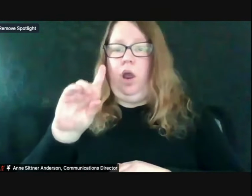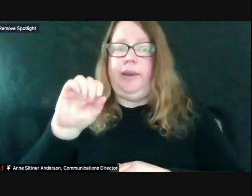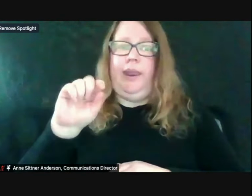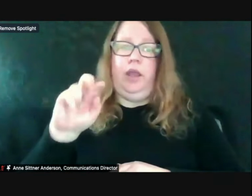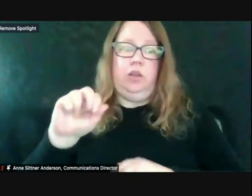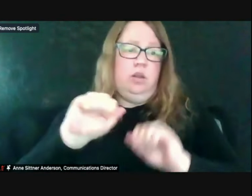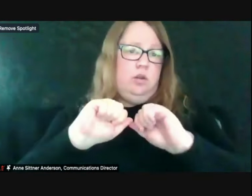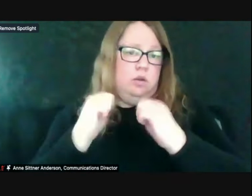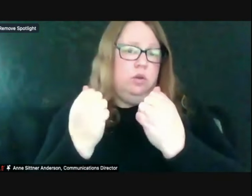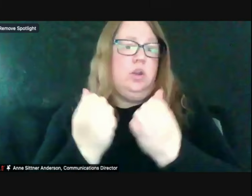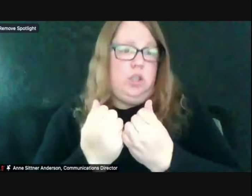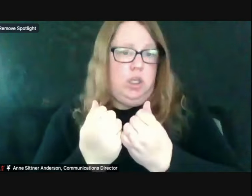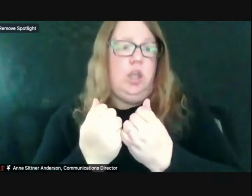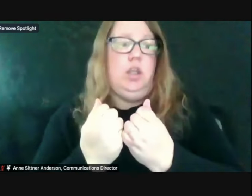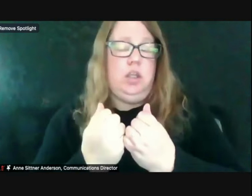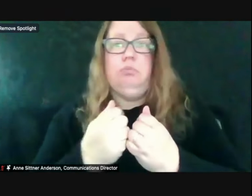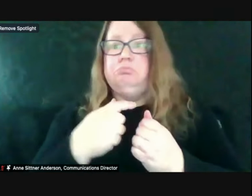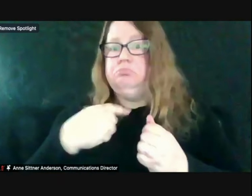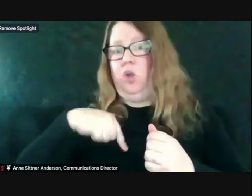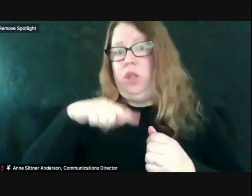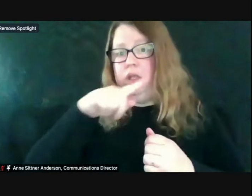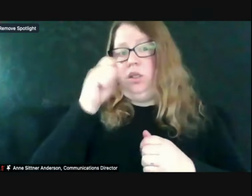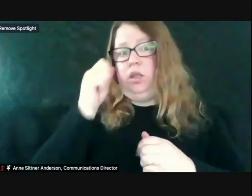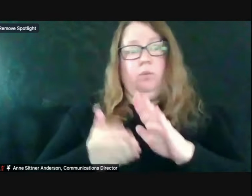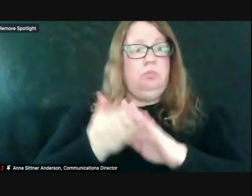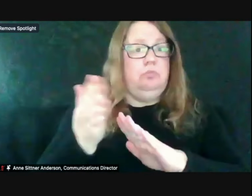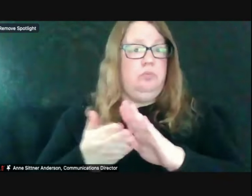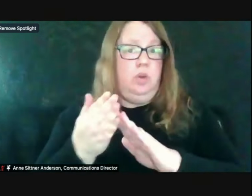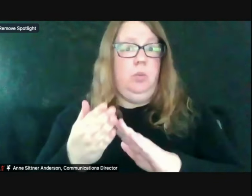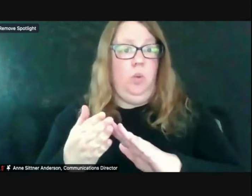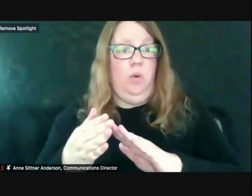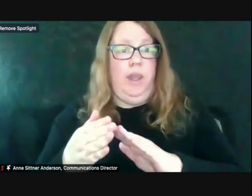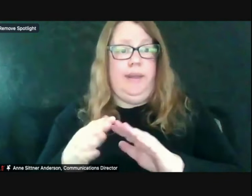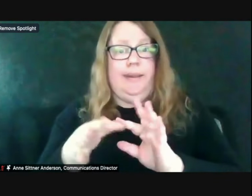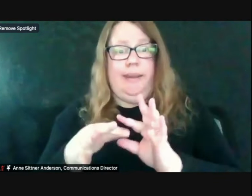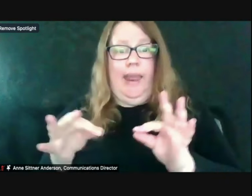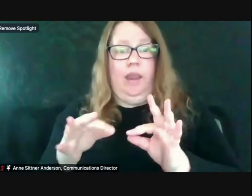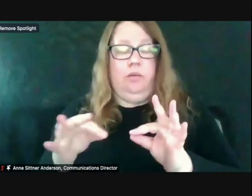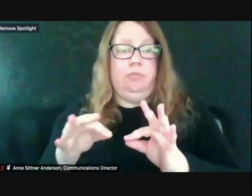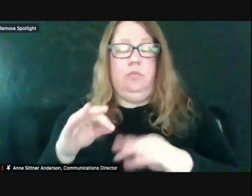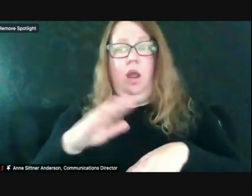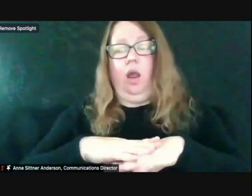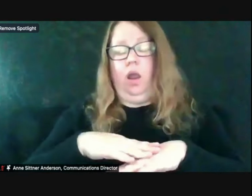in partnership with the Minnesota Broadcasters Association. If you are interested in watching